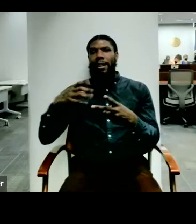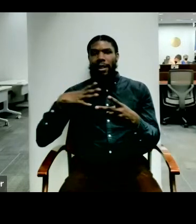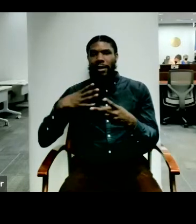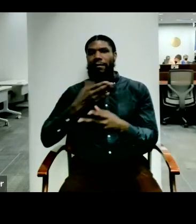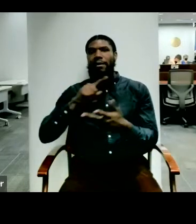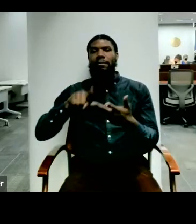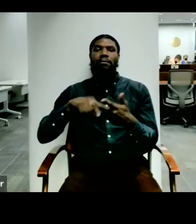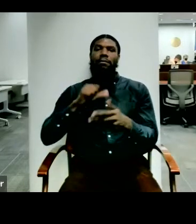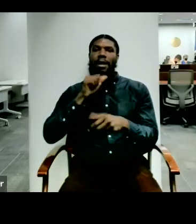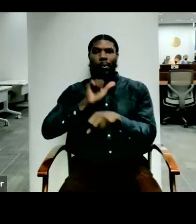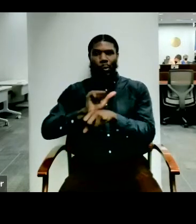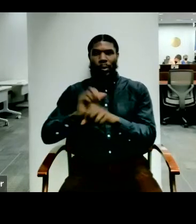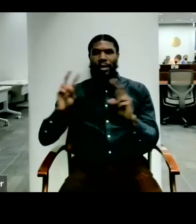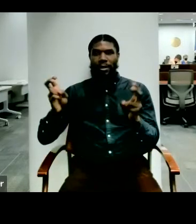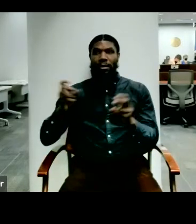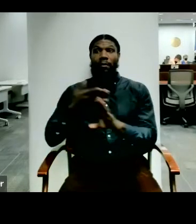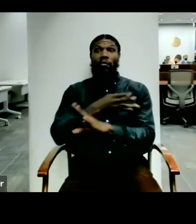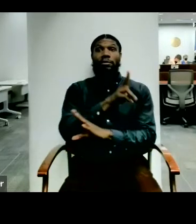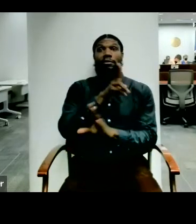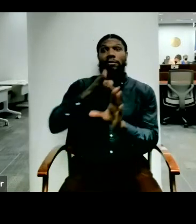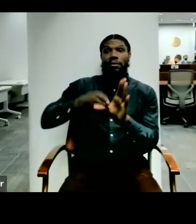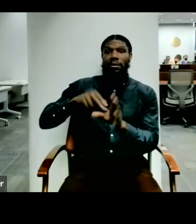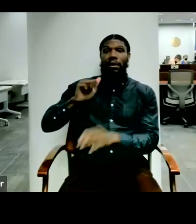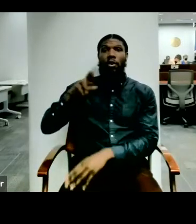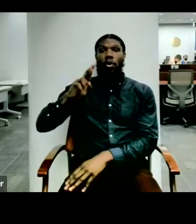Before joining AARP Ms. Biglow was a lobbyist at